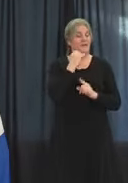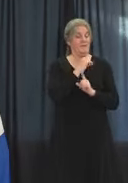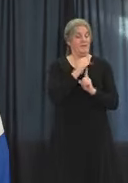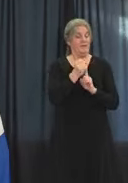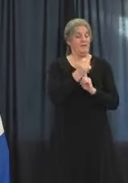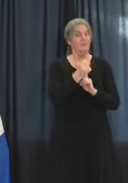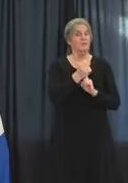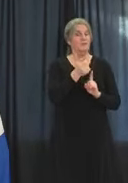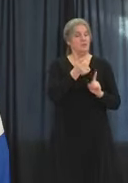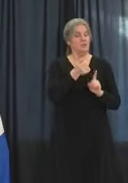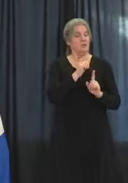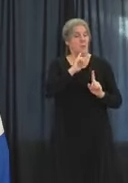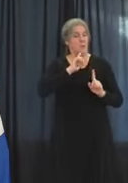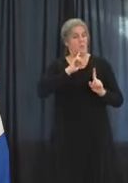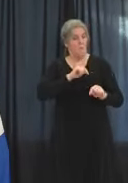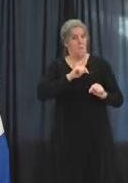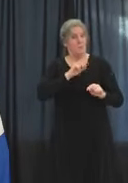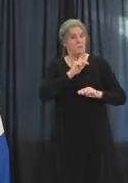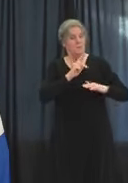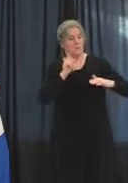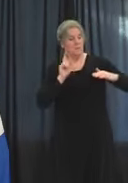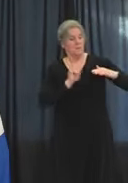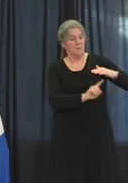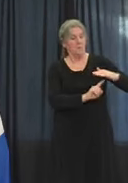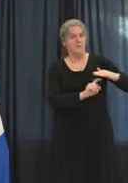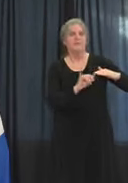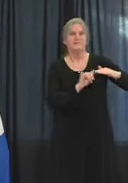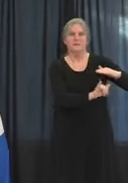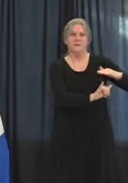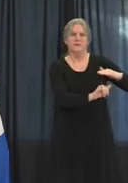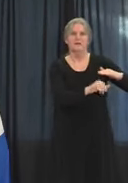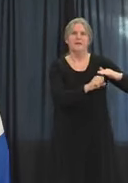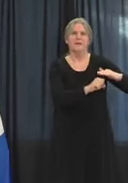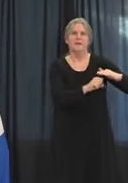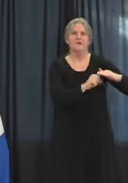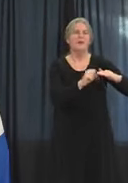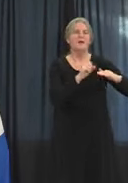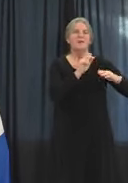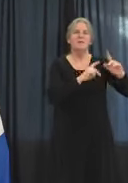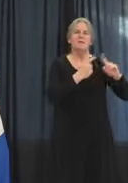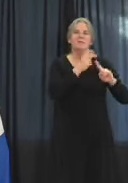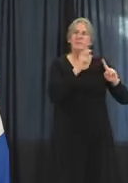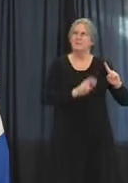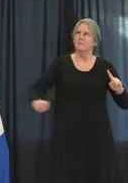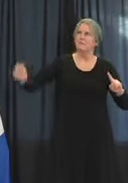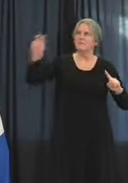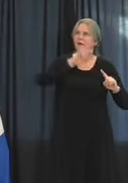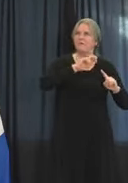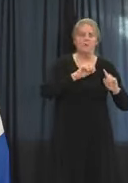those circumstances where we are specifically ordering self-isolation. Return travellers, or people who